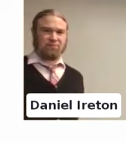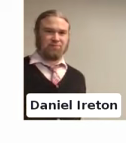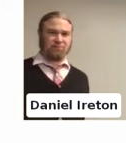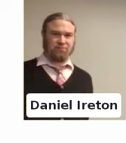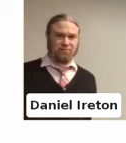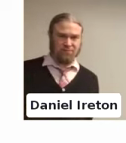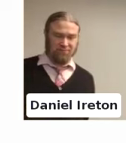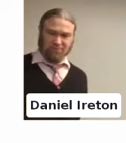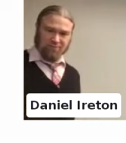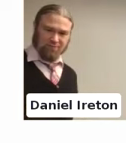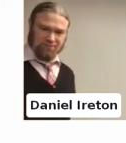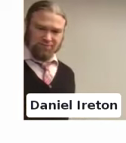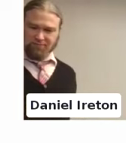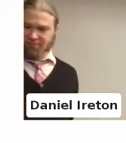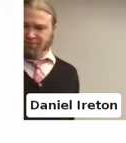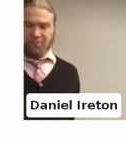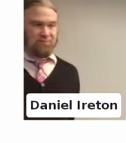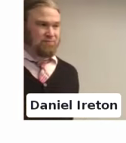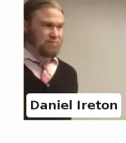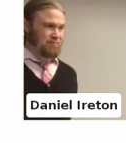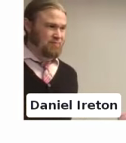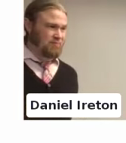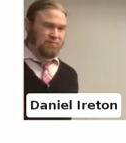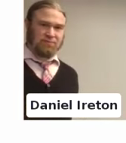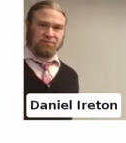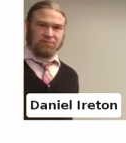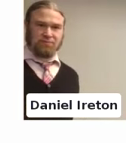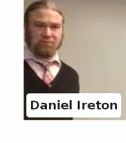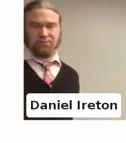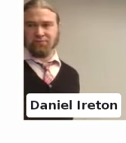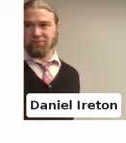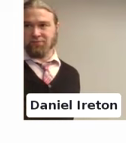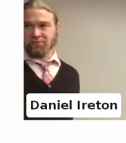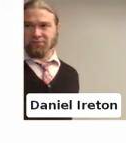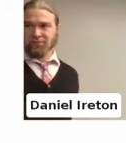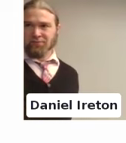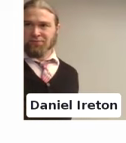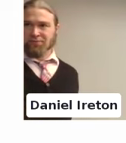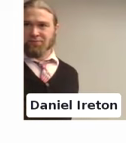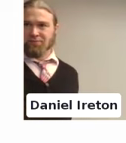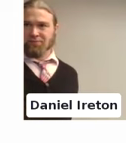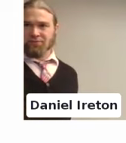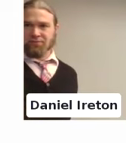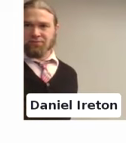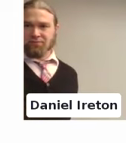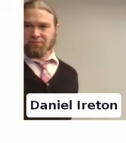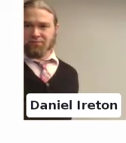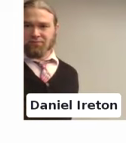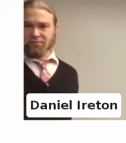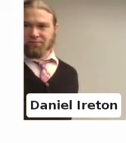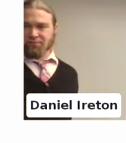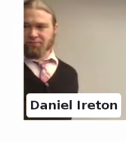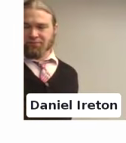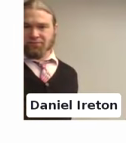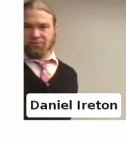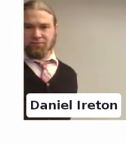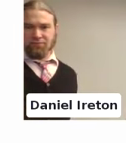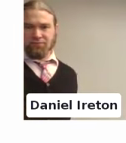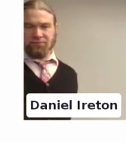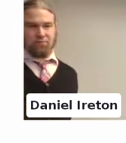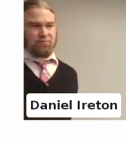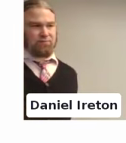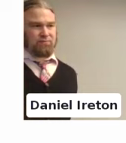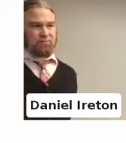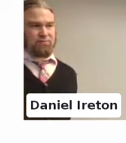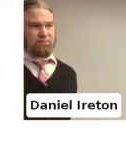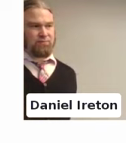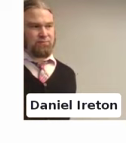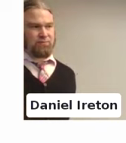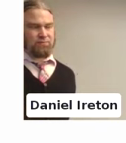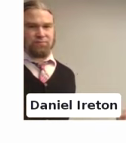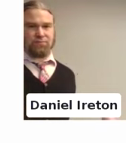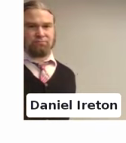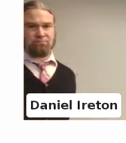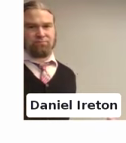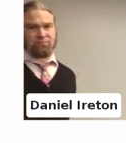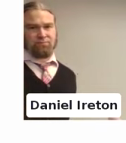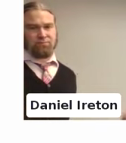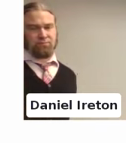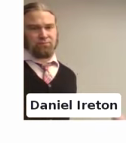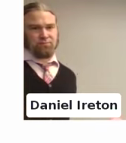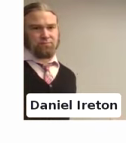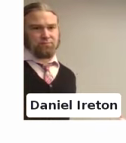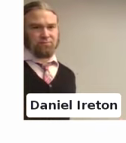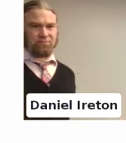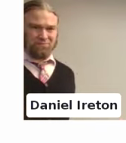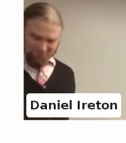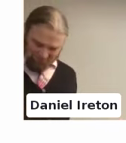I've floating along this way for a while.